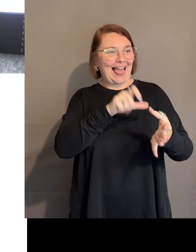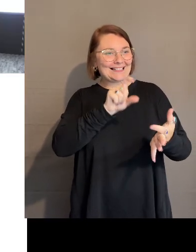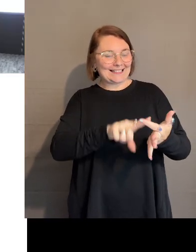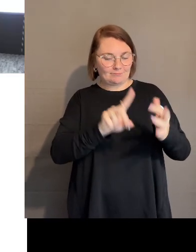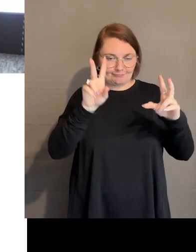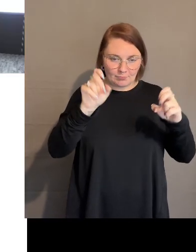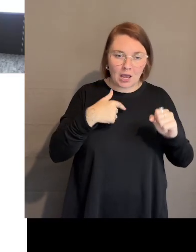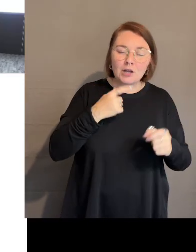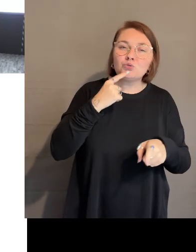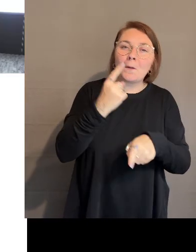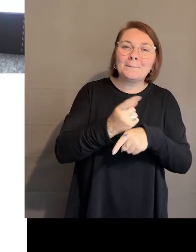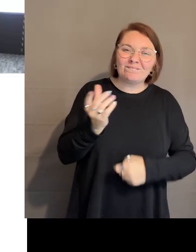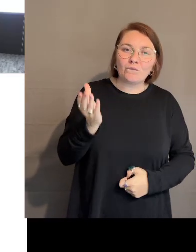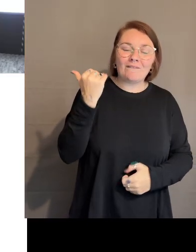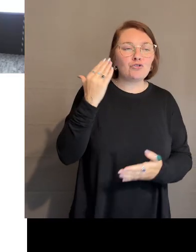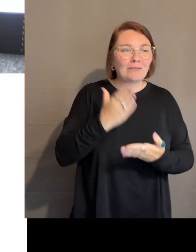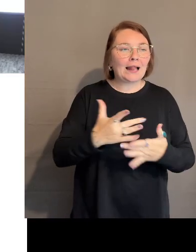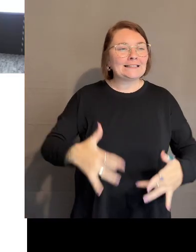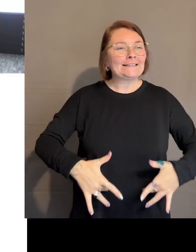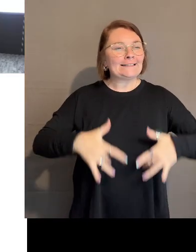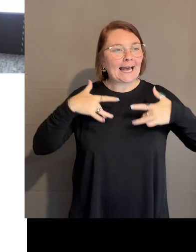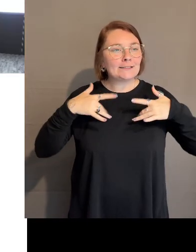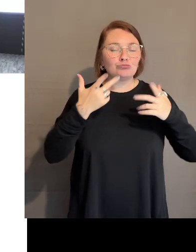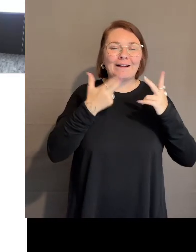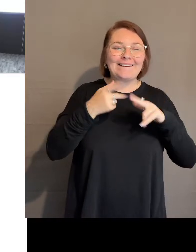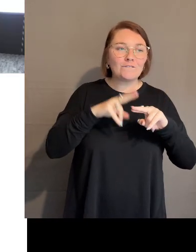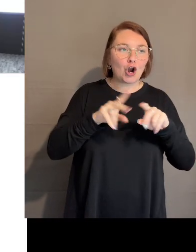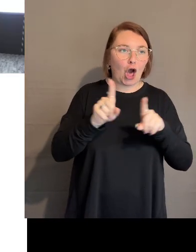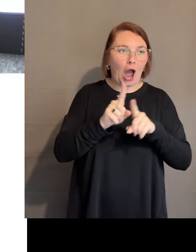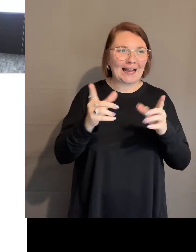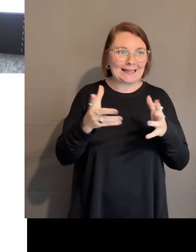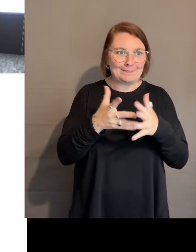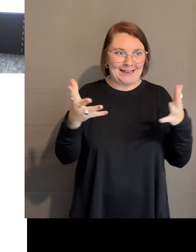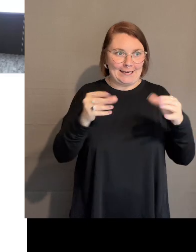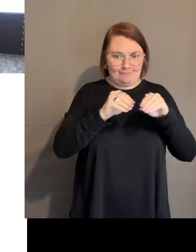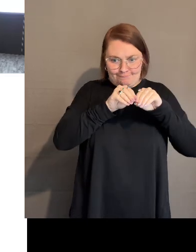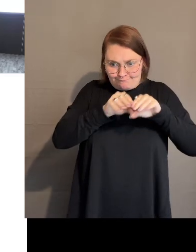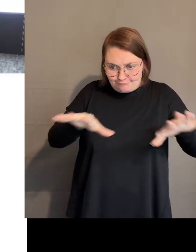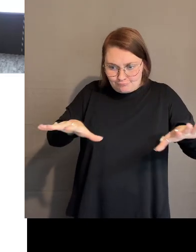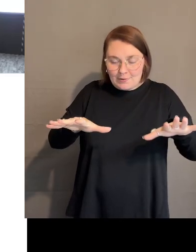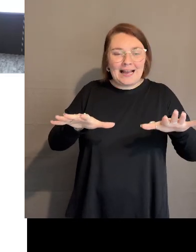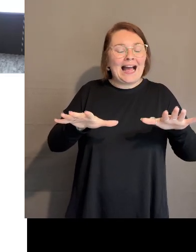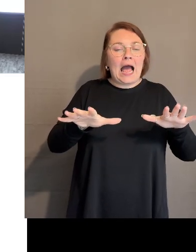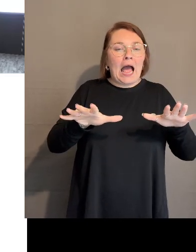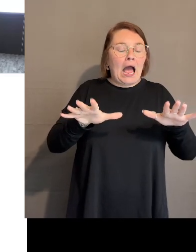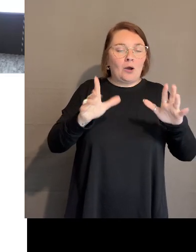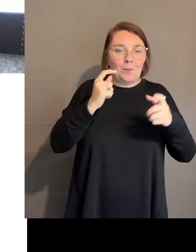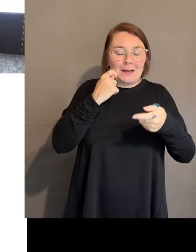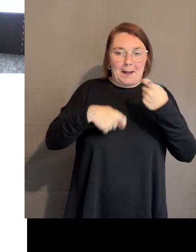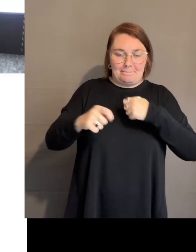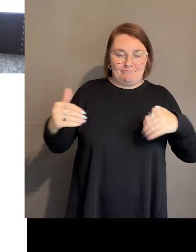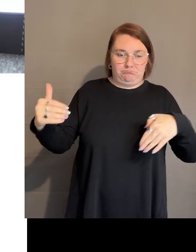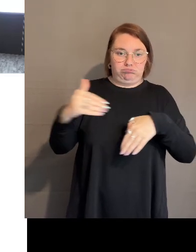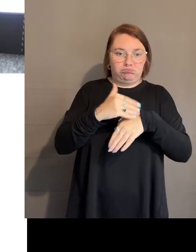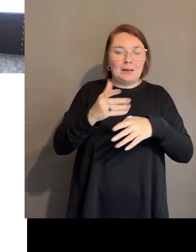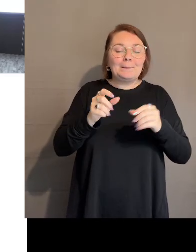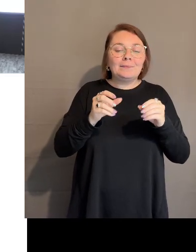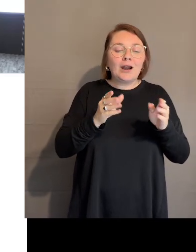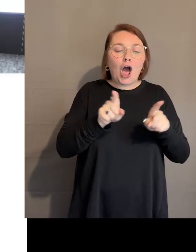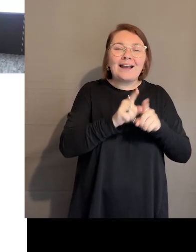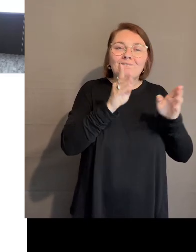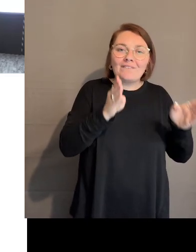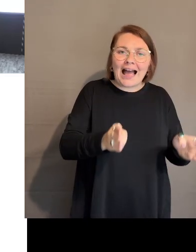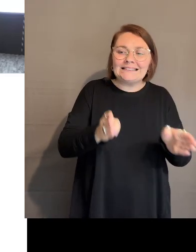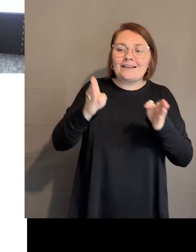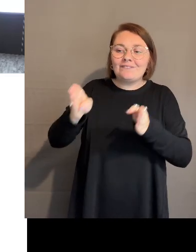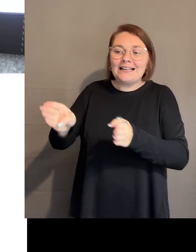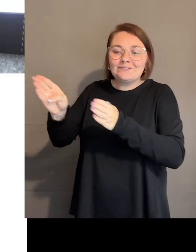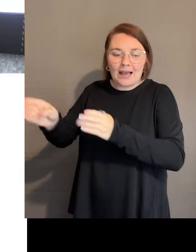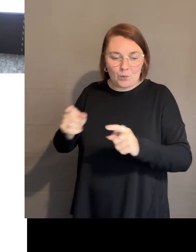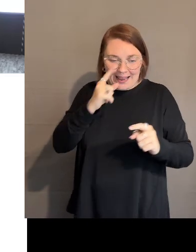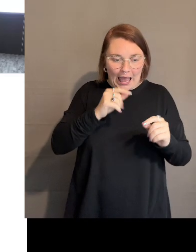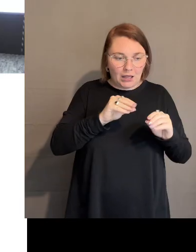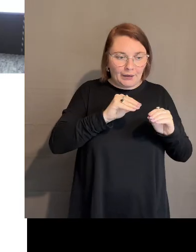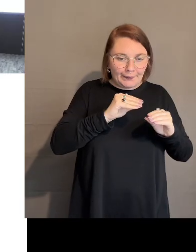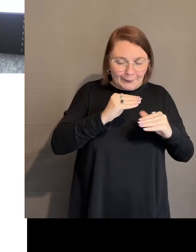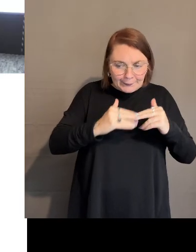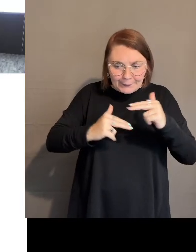And I spoke before about there's a real sense that, you know, if it's a big bang, it'll be problematic, so to phase it in, and to learn, will be a really good way to go.